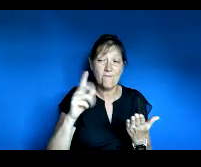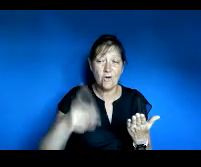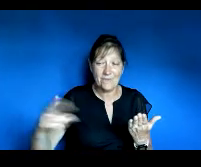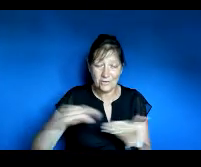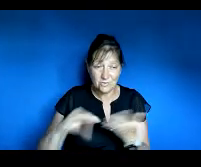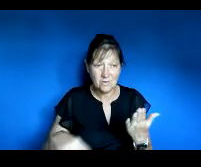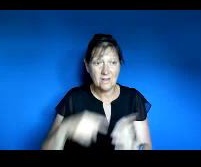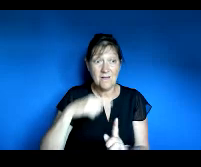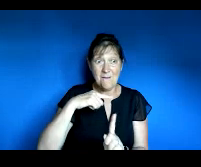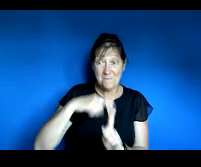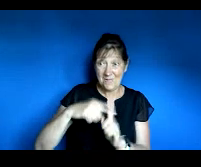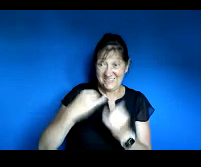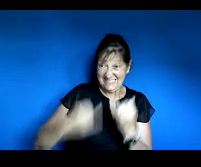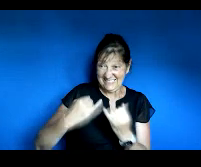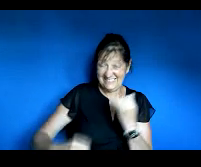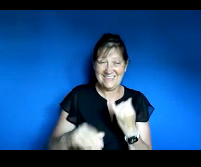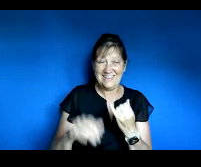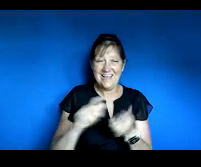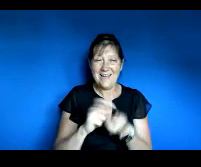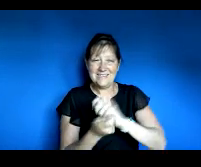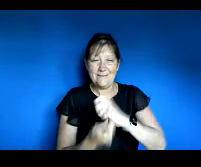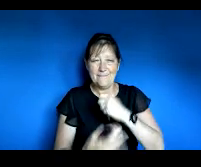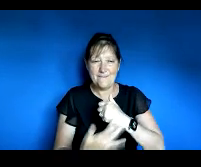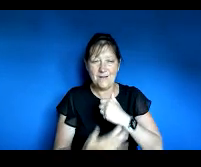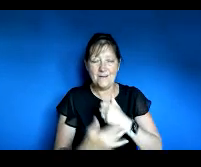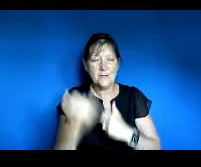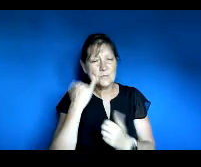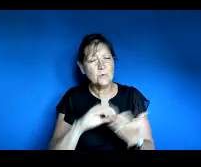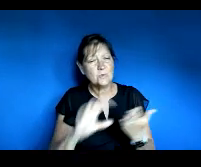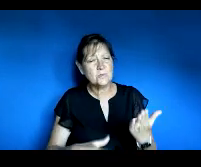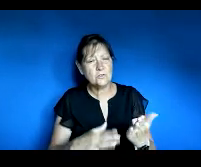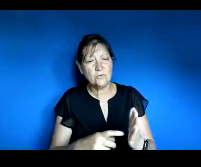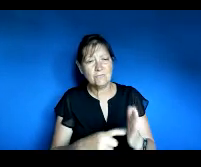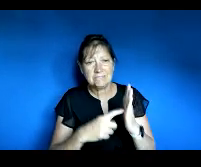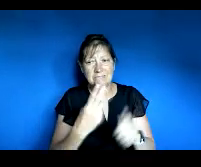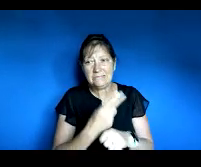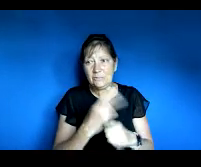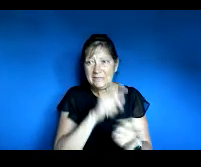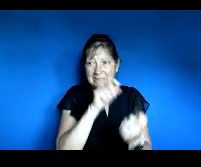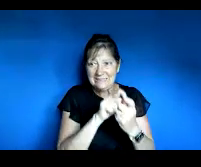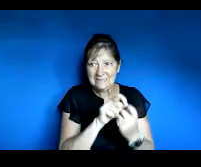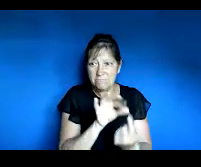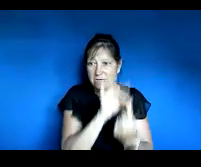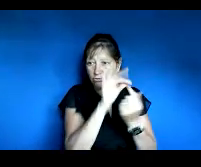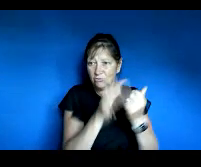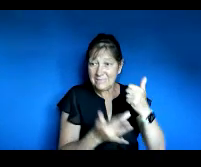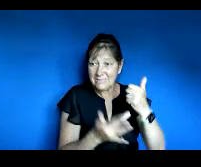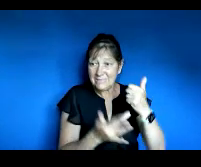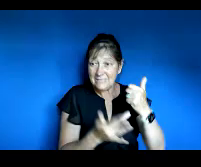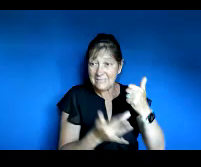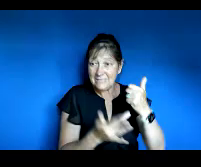So a lot of times, students may require specific type of technology, depending on what the nature of their disability is